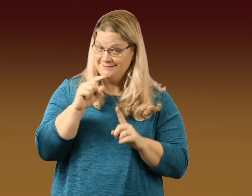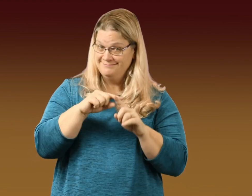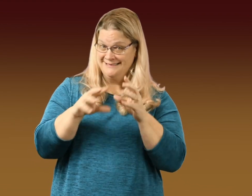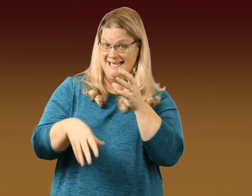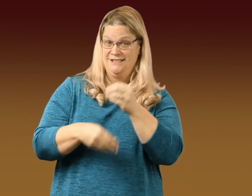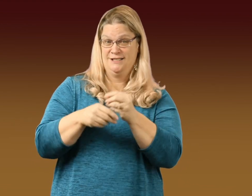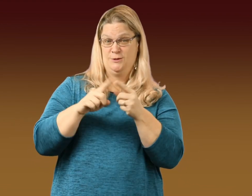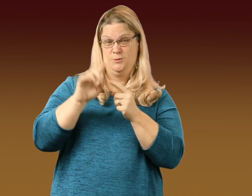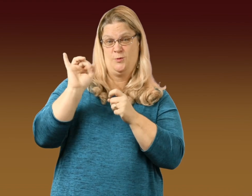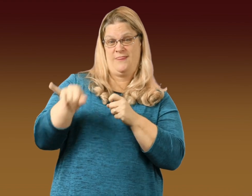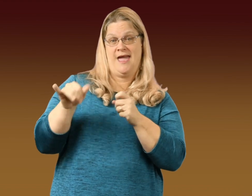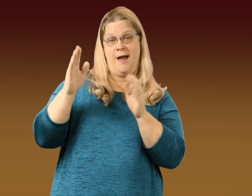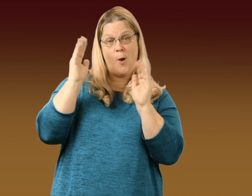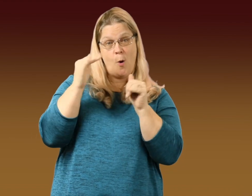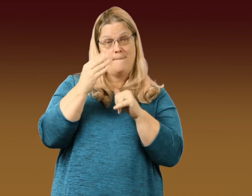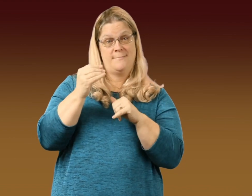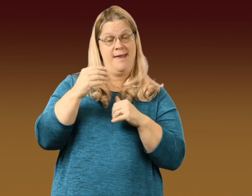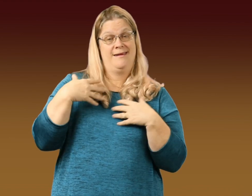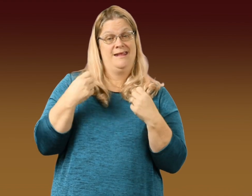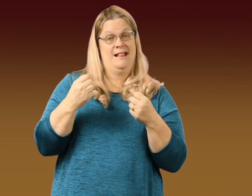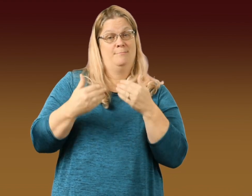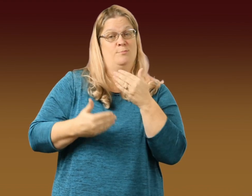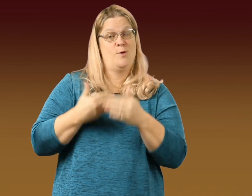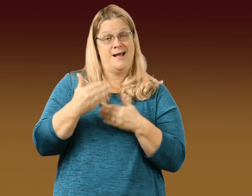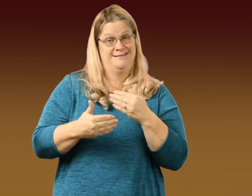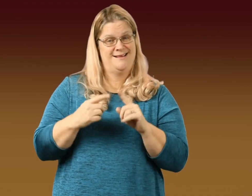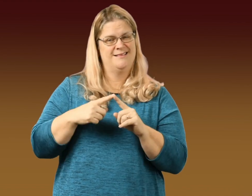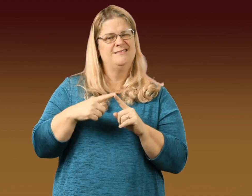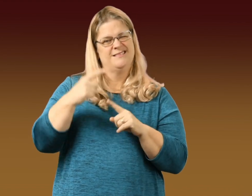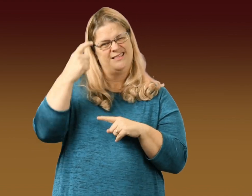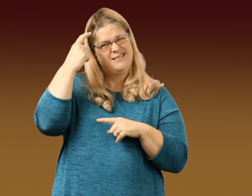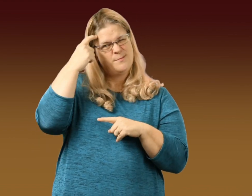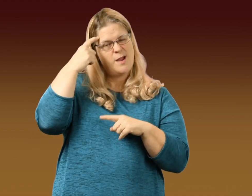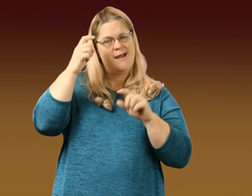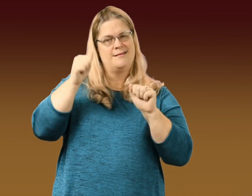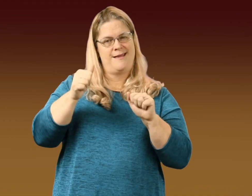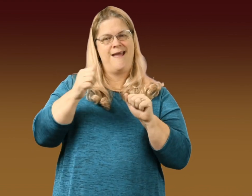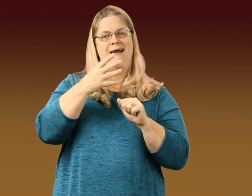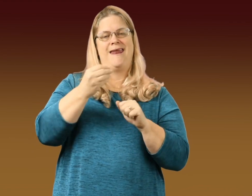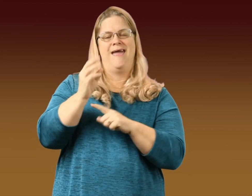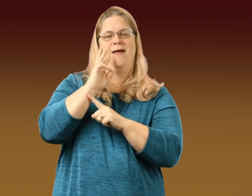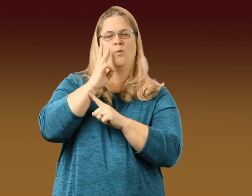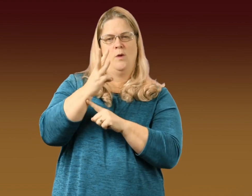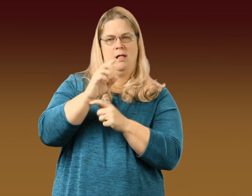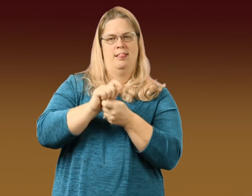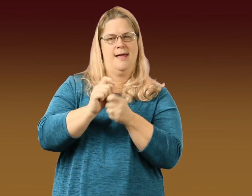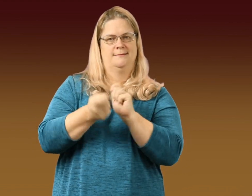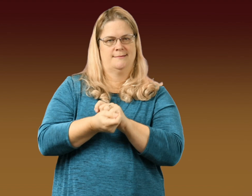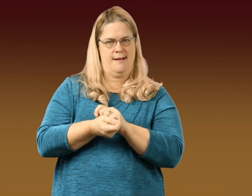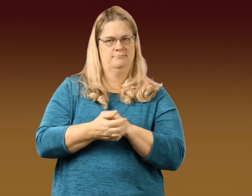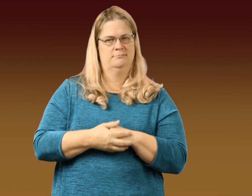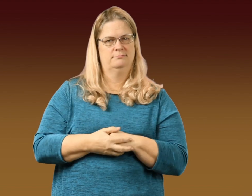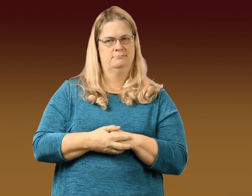The good news is, in addition to that hope and healing process, the brain can and will adapt.